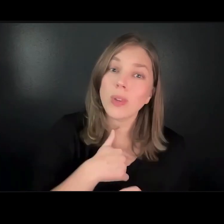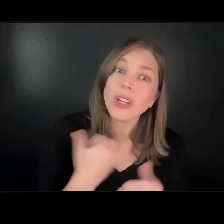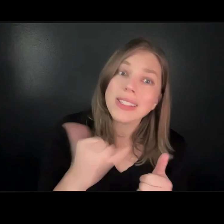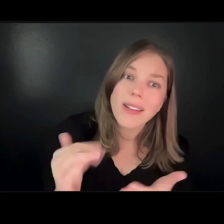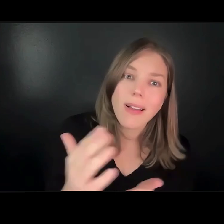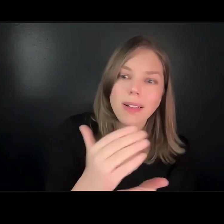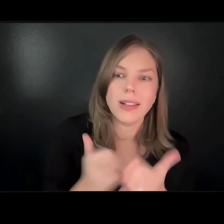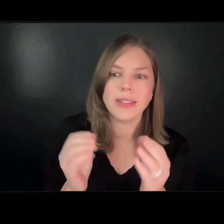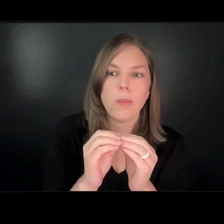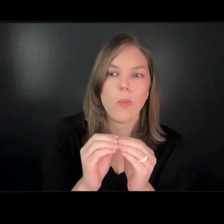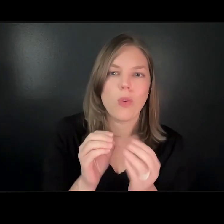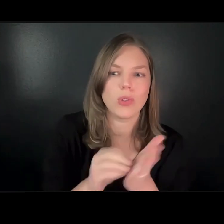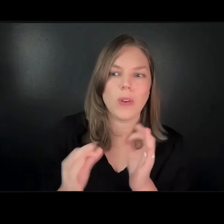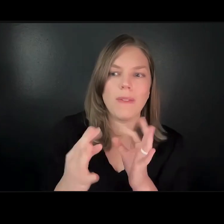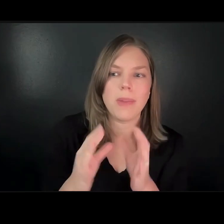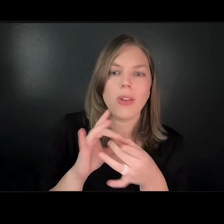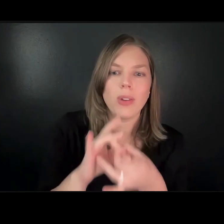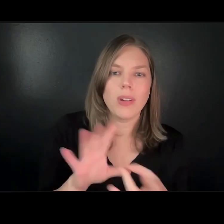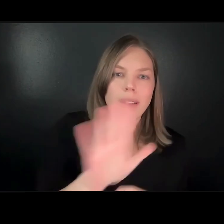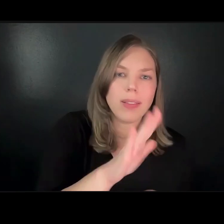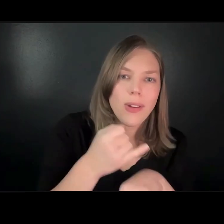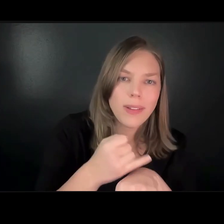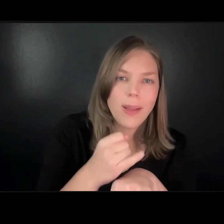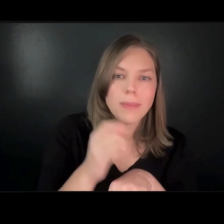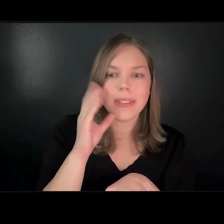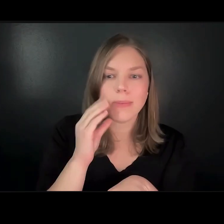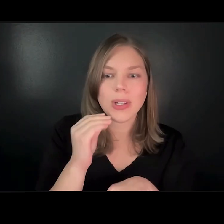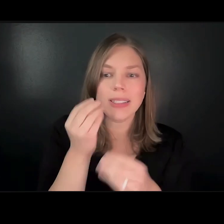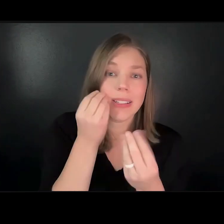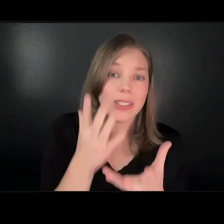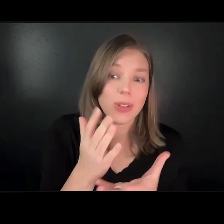We continue to collect feedback from students regarding their campus experiences.